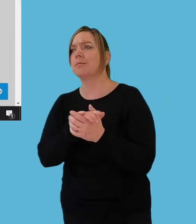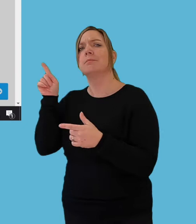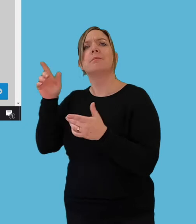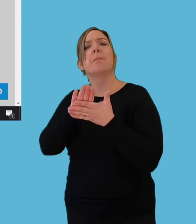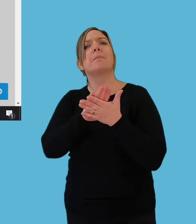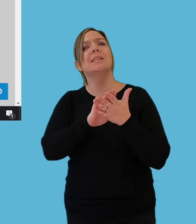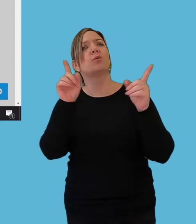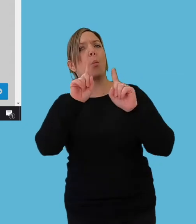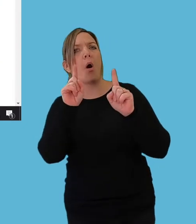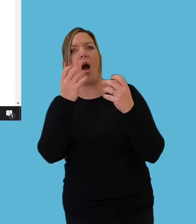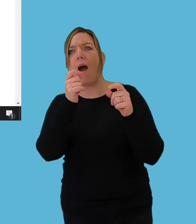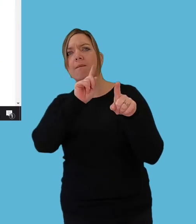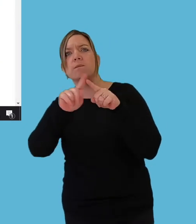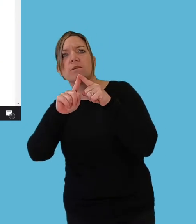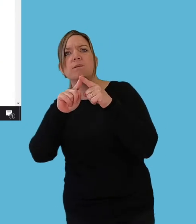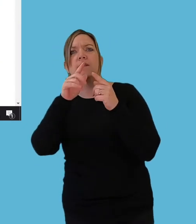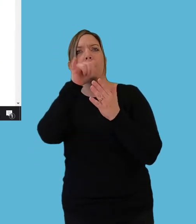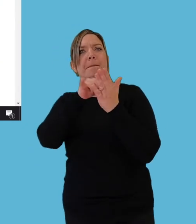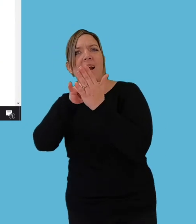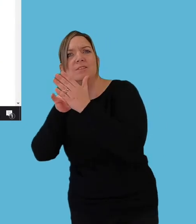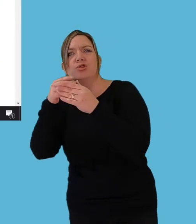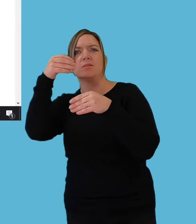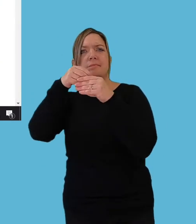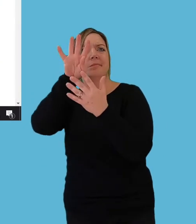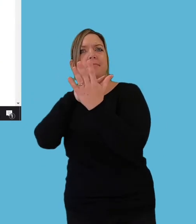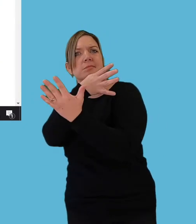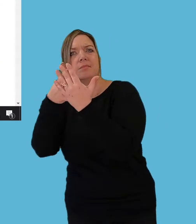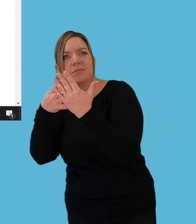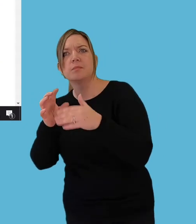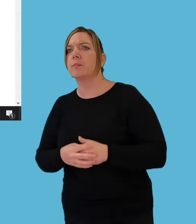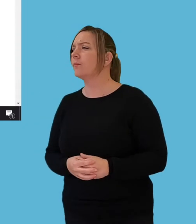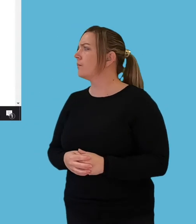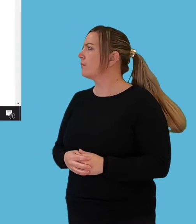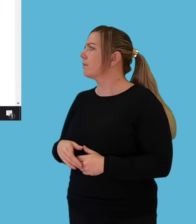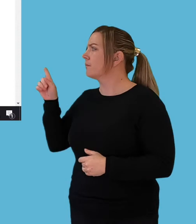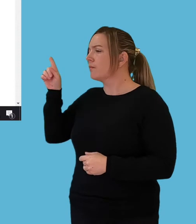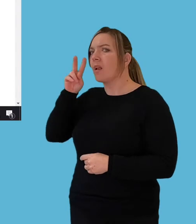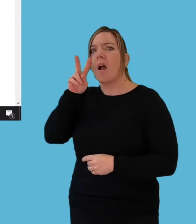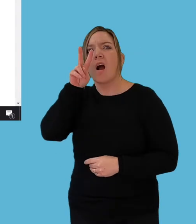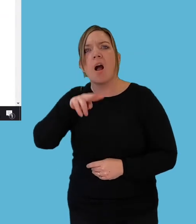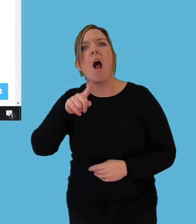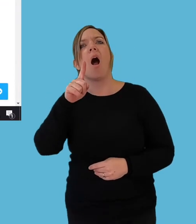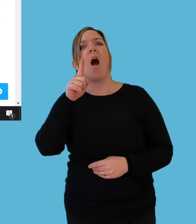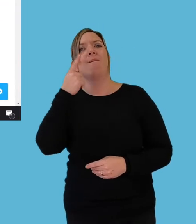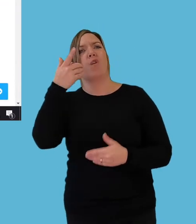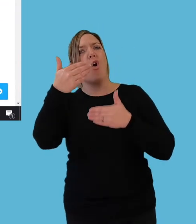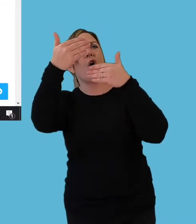Essentially what it is is a series of pages which has a table of contents. So, erm, here you can see our